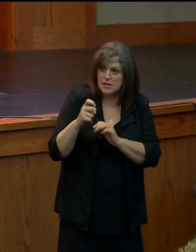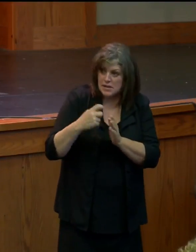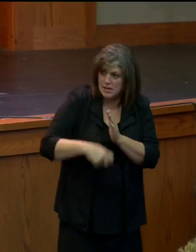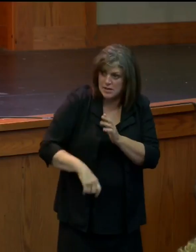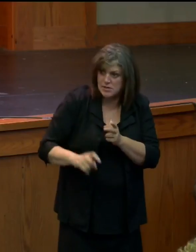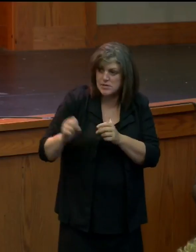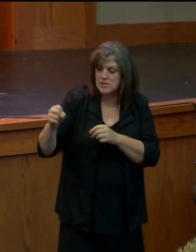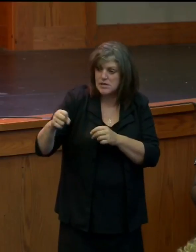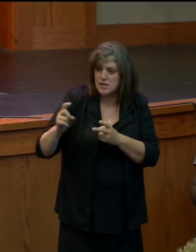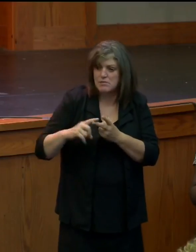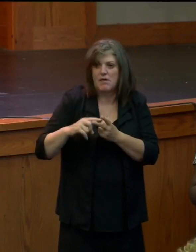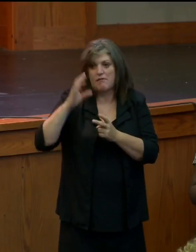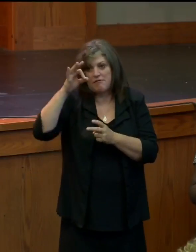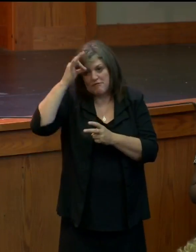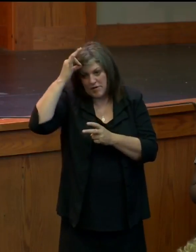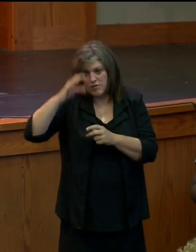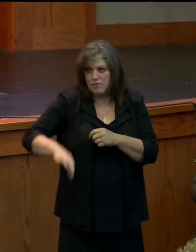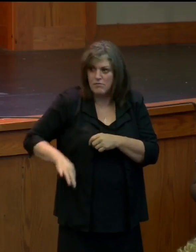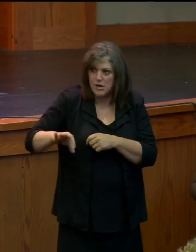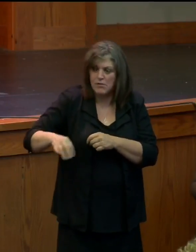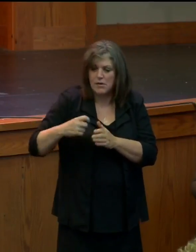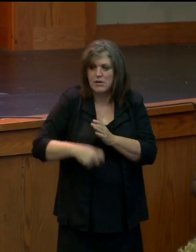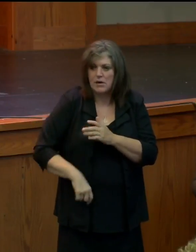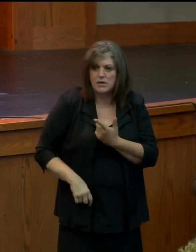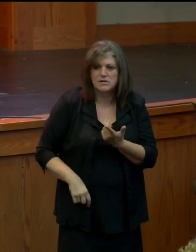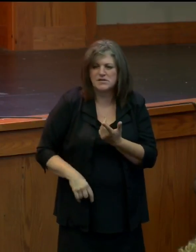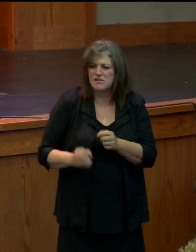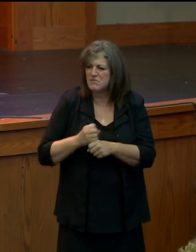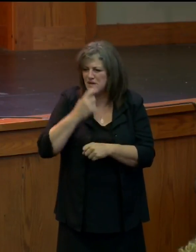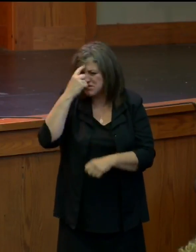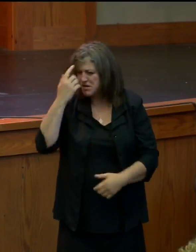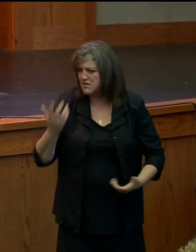BUT FEDERAL TAXES WHICH DON'T MAKE ANY SENSE.